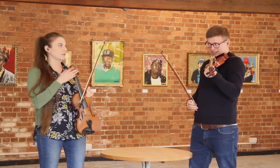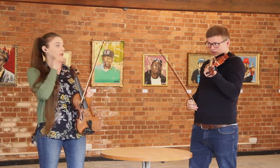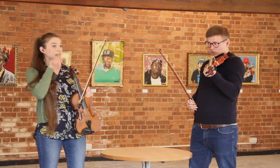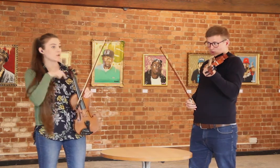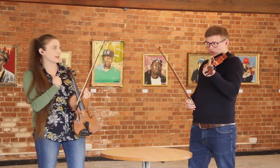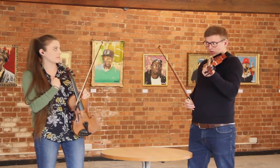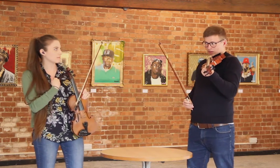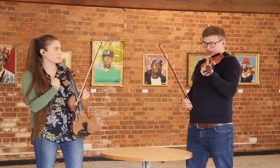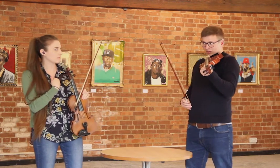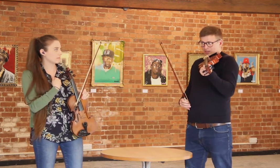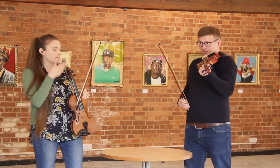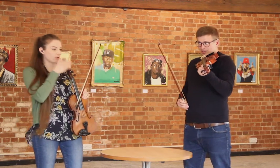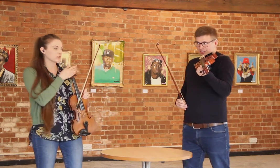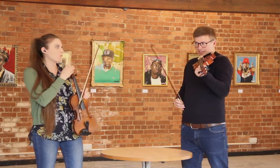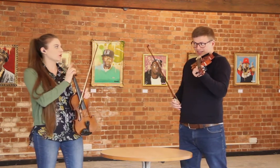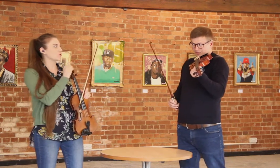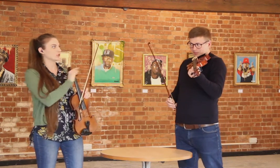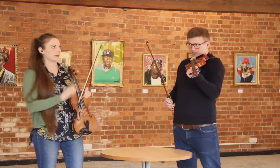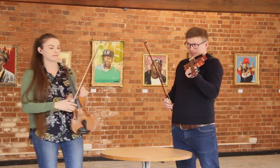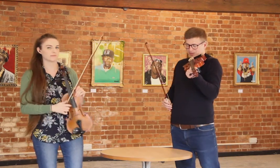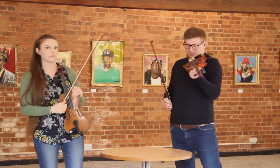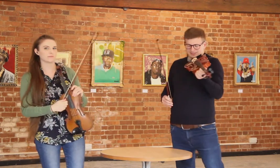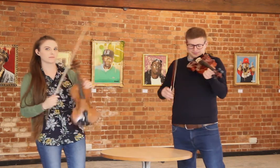So ignore me, focus on what you’re doing